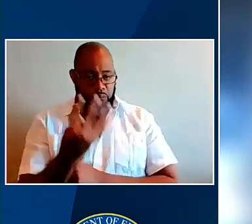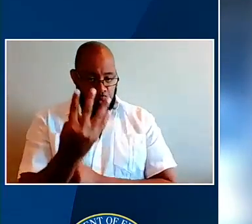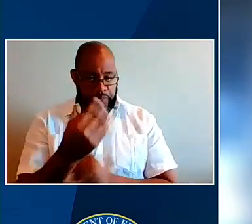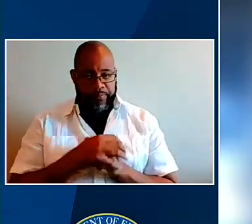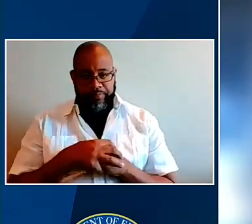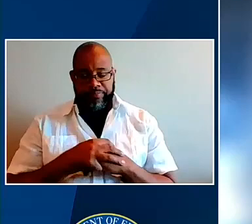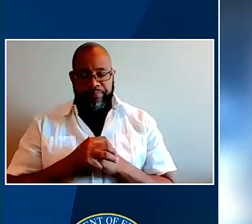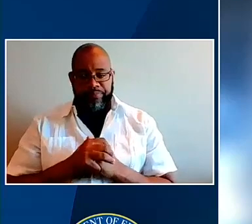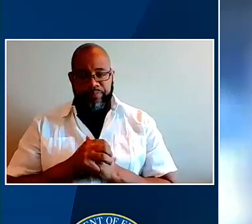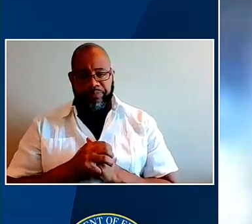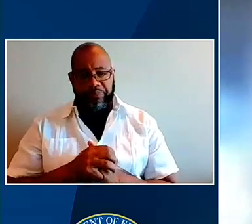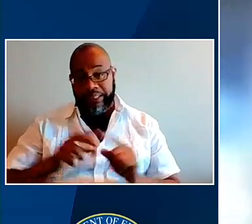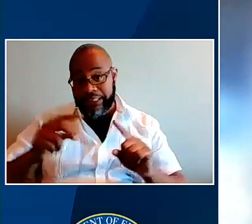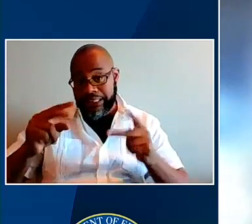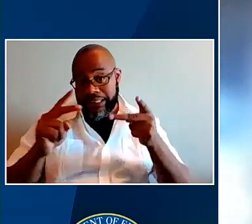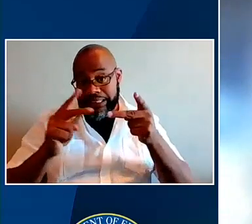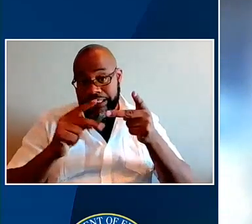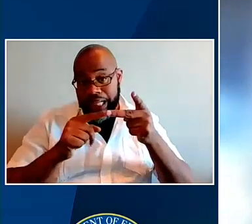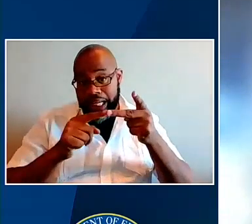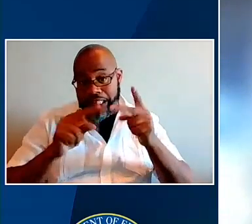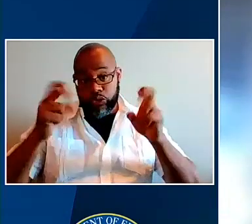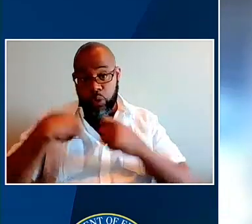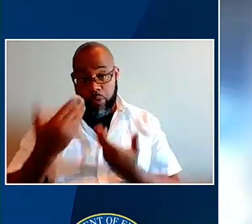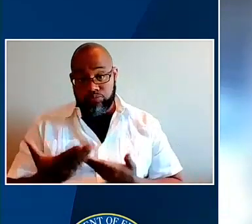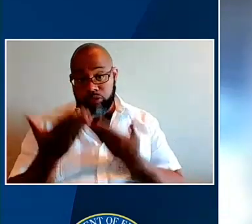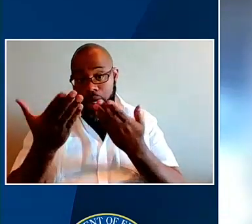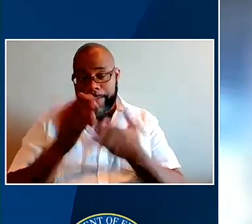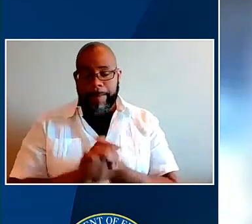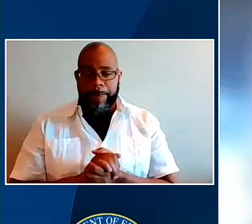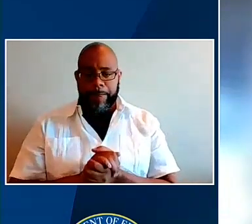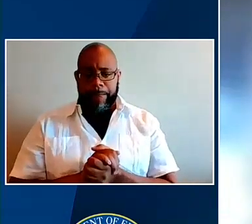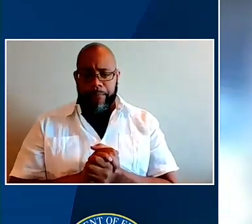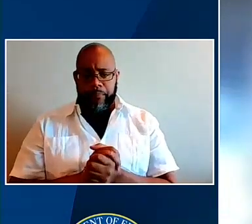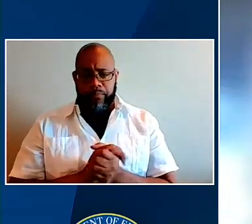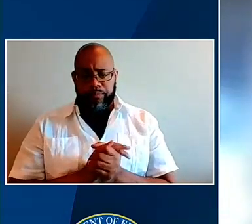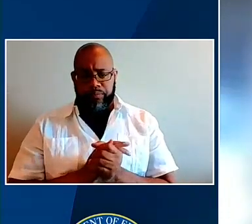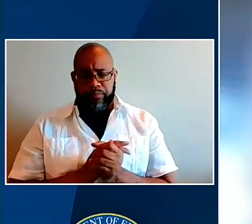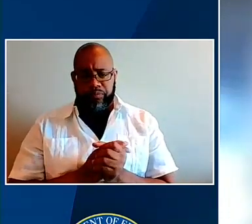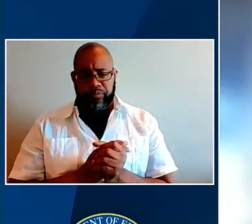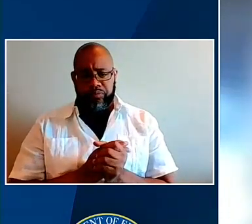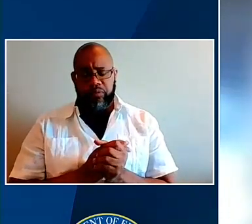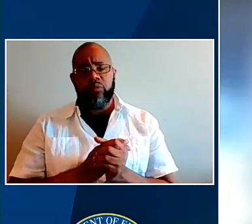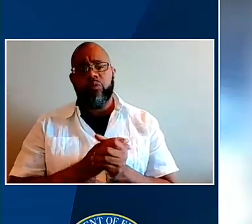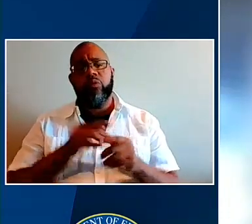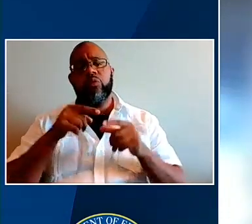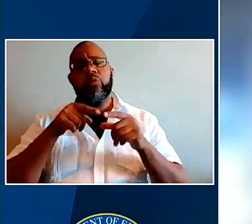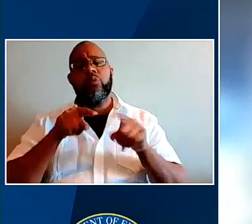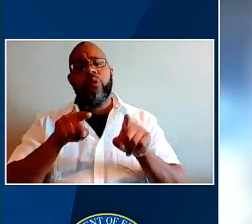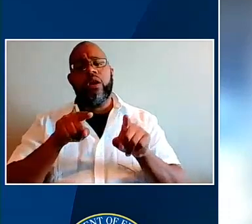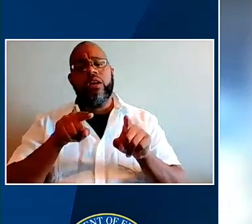The second issue I want to raise is, you know, while SARA might provide a higher